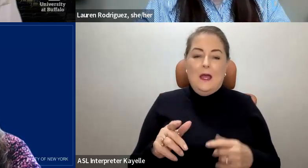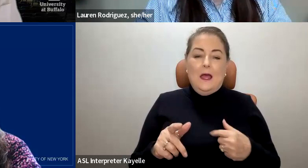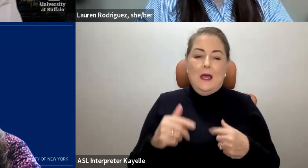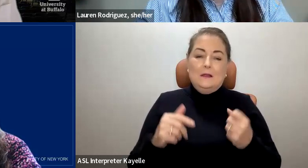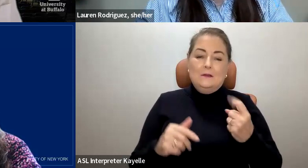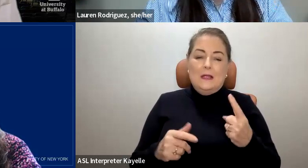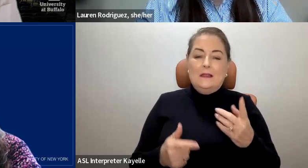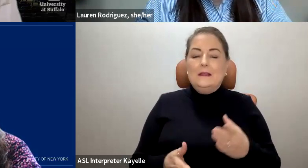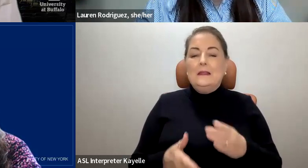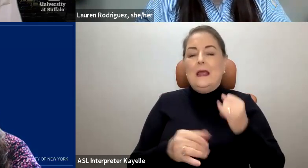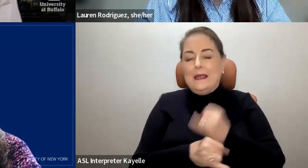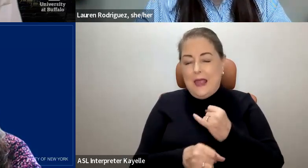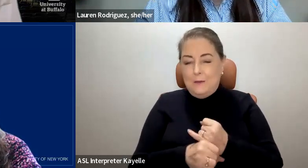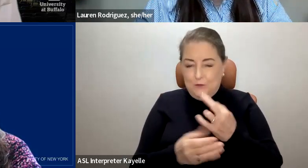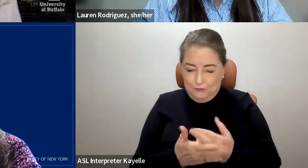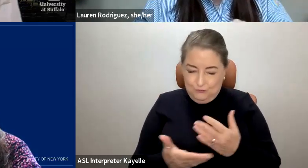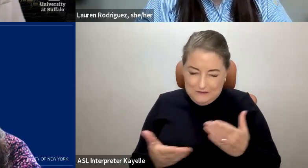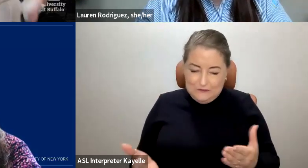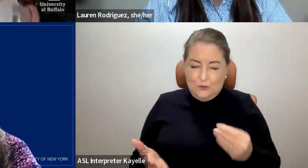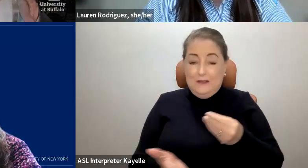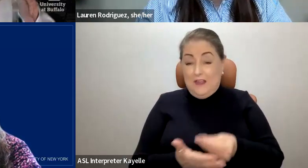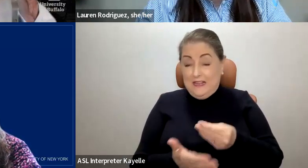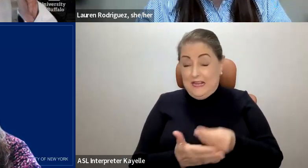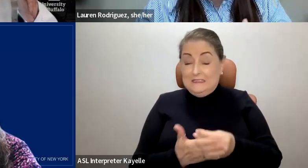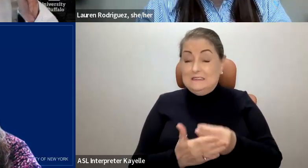culture and resources may vary. But we just found this to be an